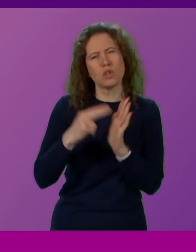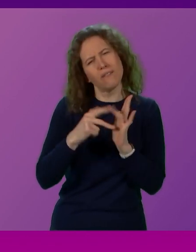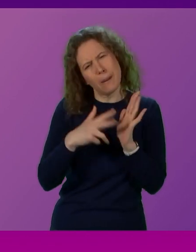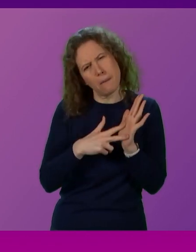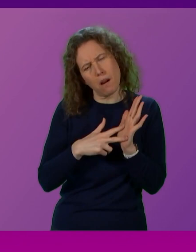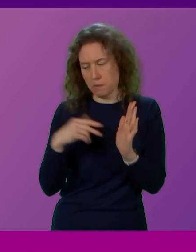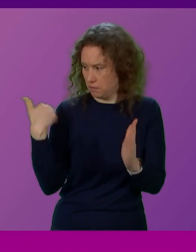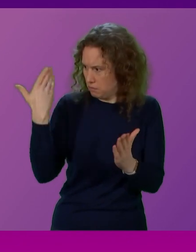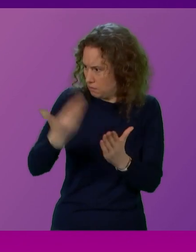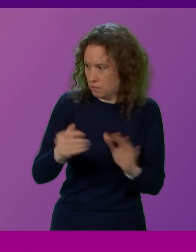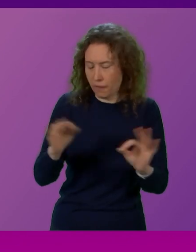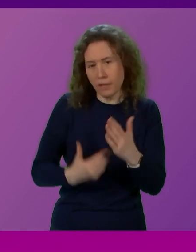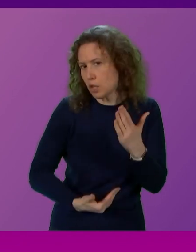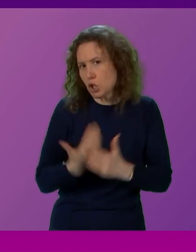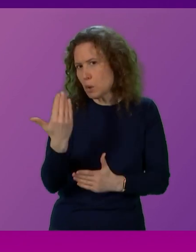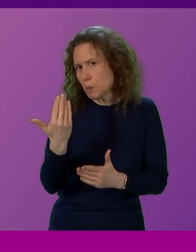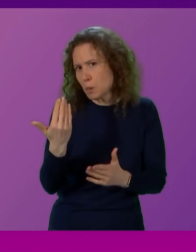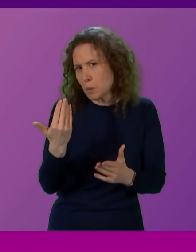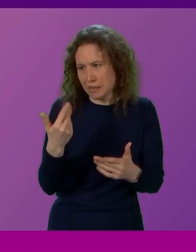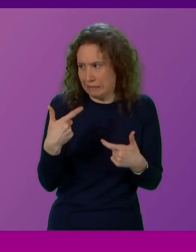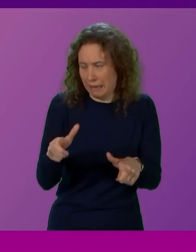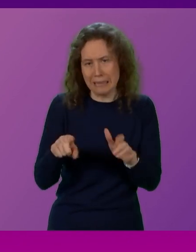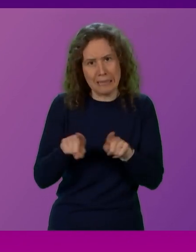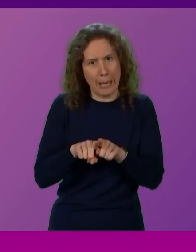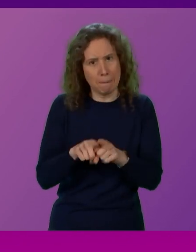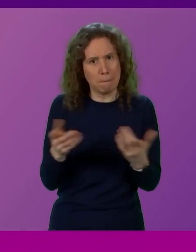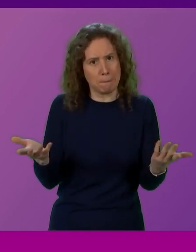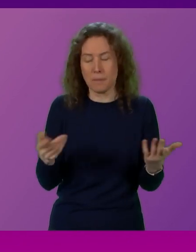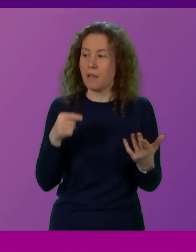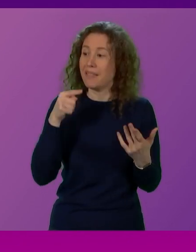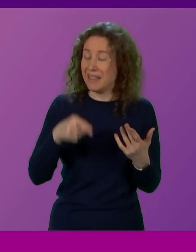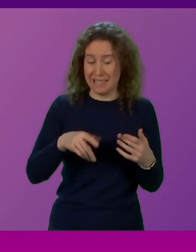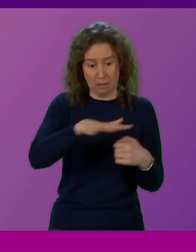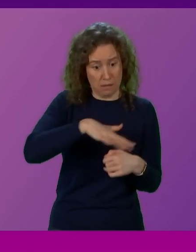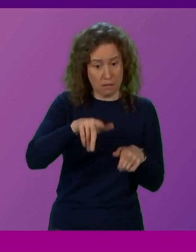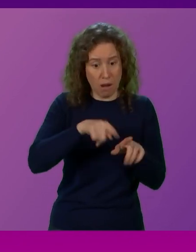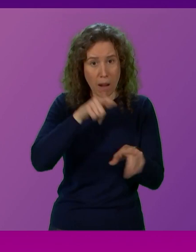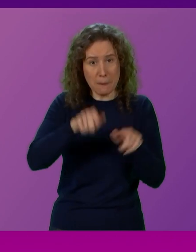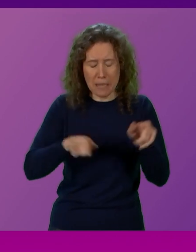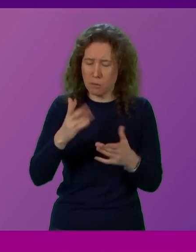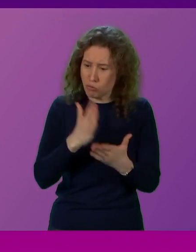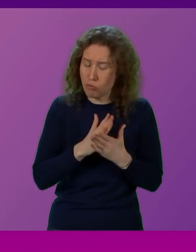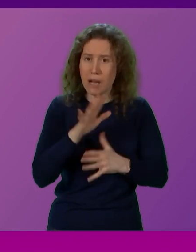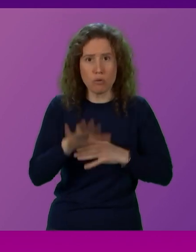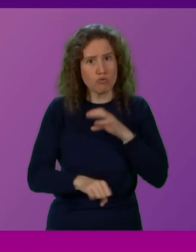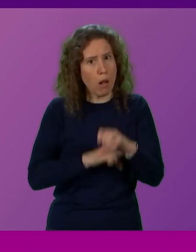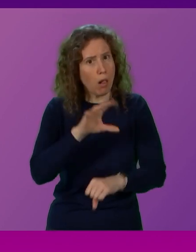been nothing new since then. This generation of young people has had it harder than any other, and life-qualifying